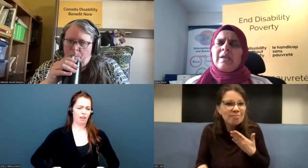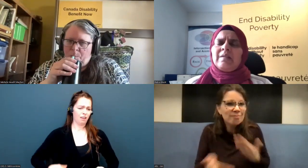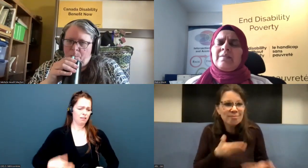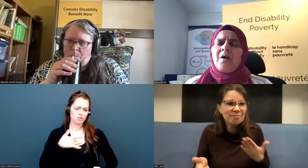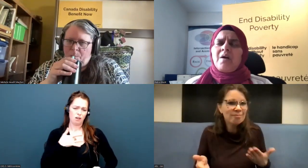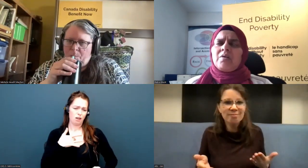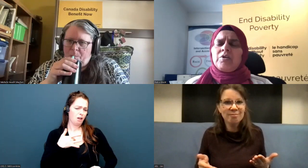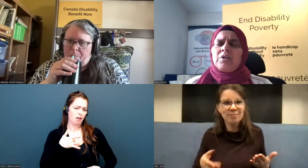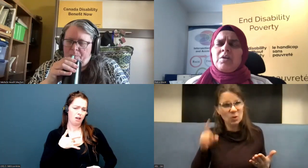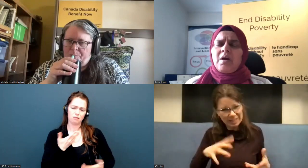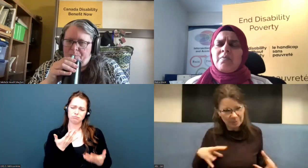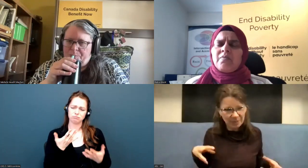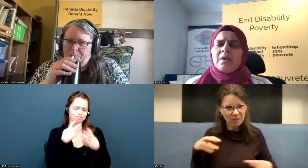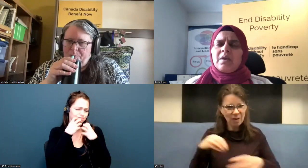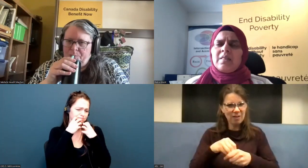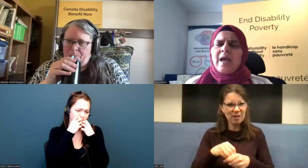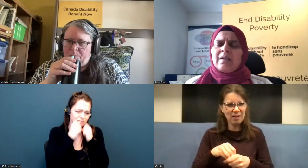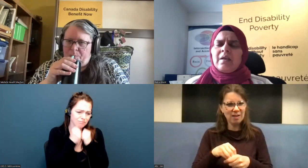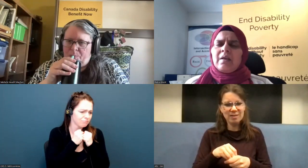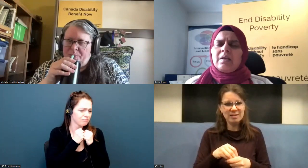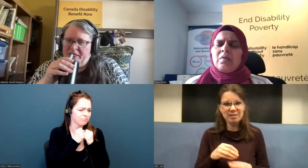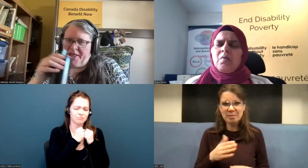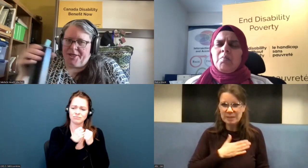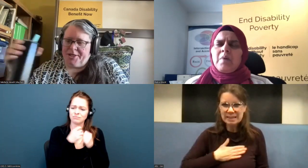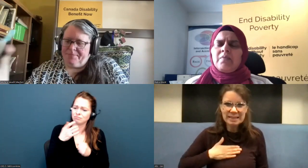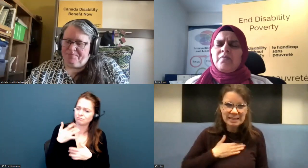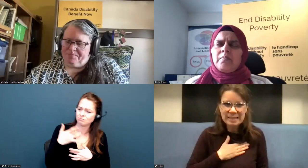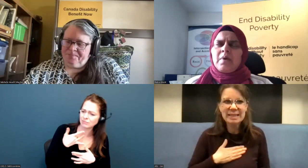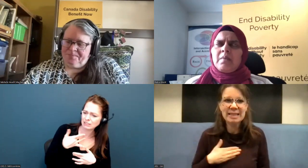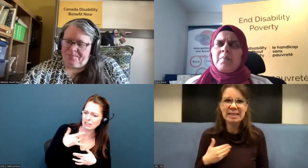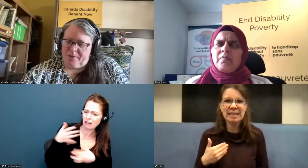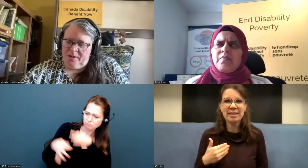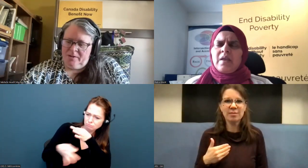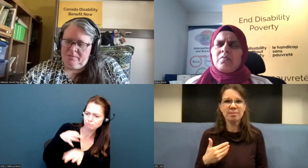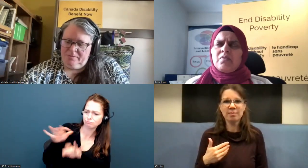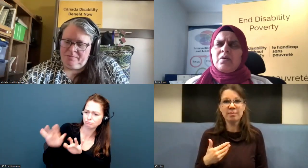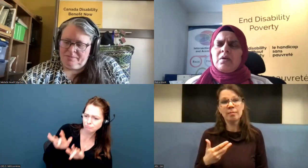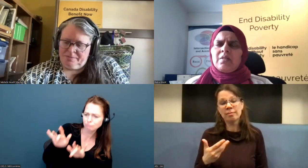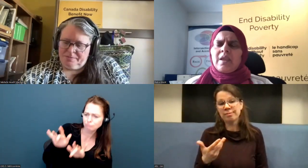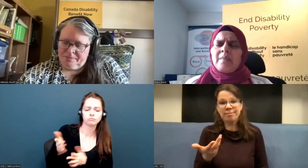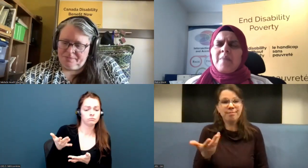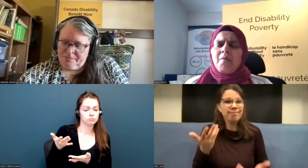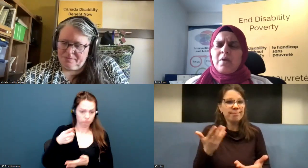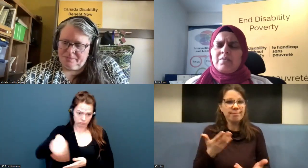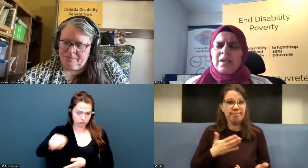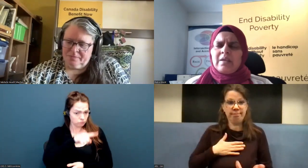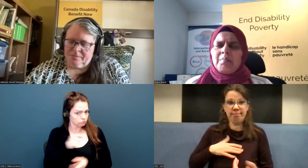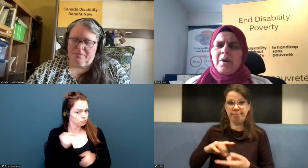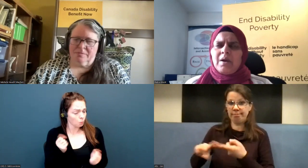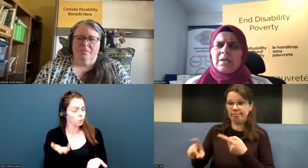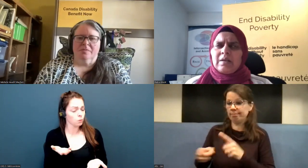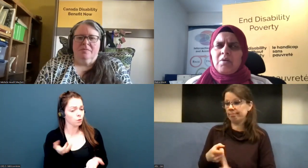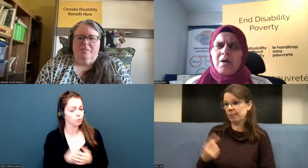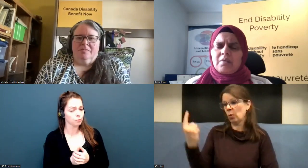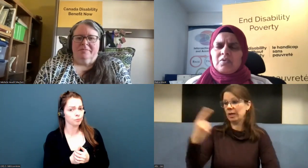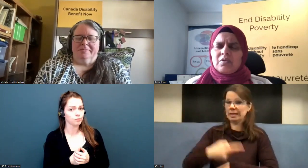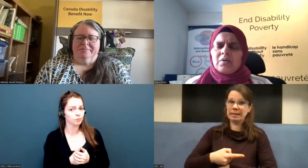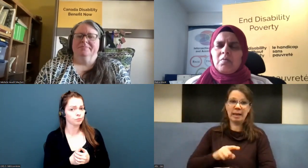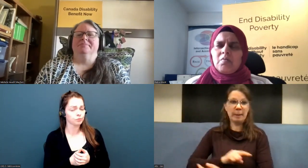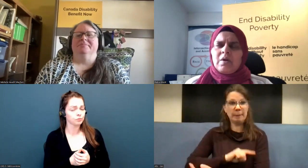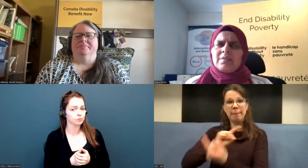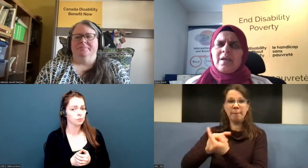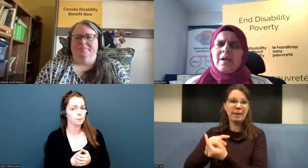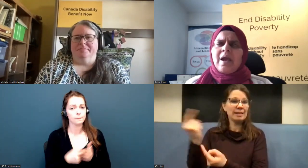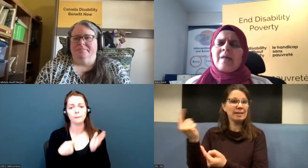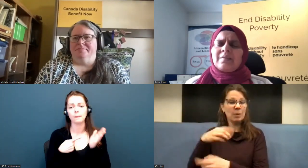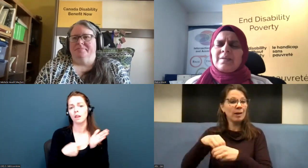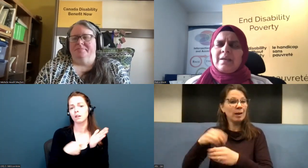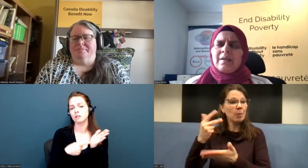IT'S NOT GOOD ENOUGH THAT MY FRIEND THAT I MET ONE DAY IN A PARKING LOT WAS ASKING FOR